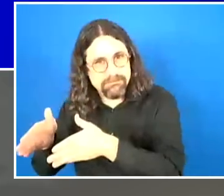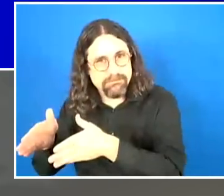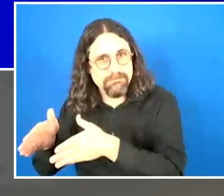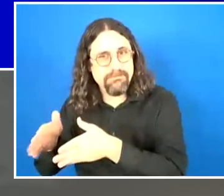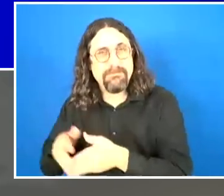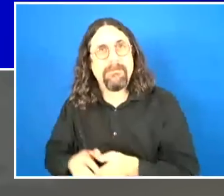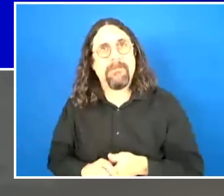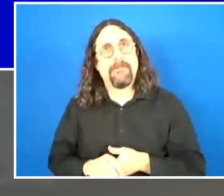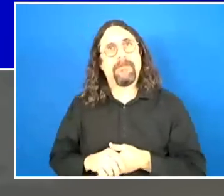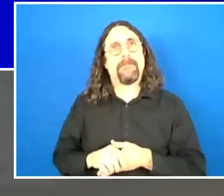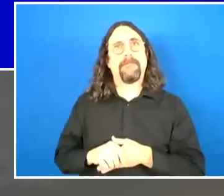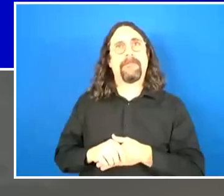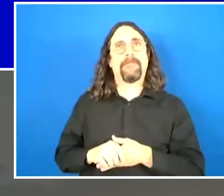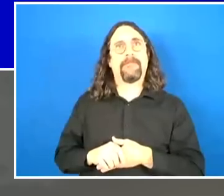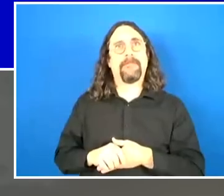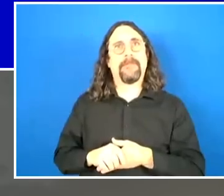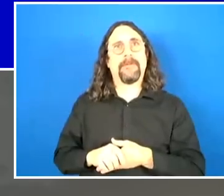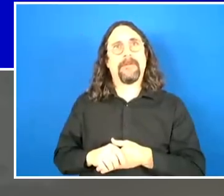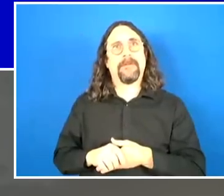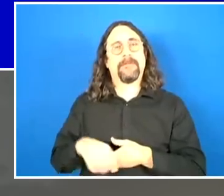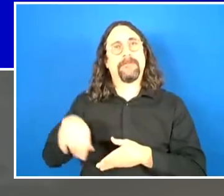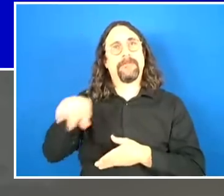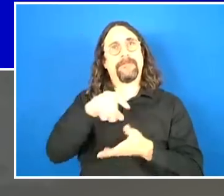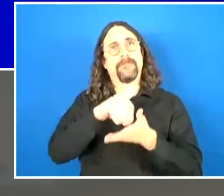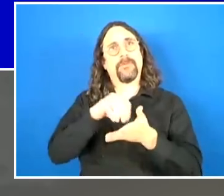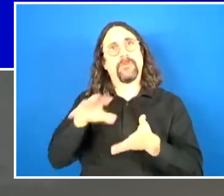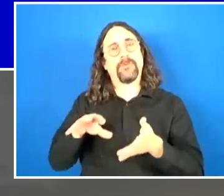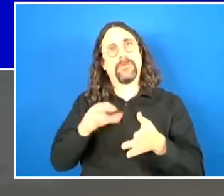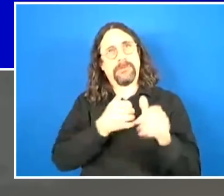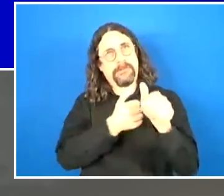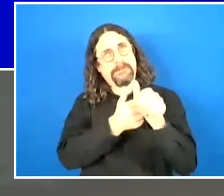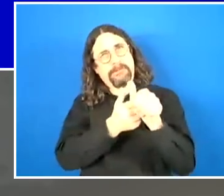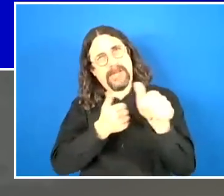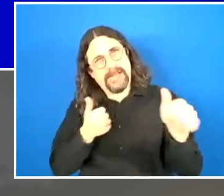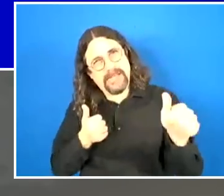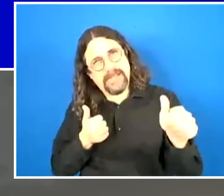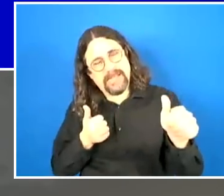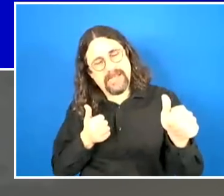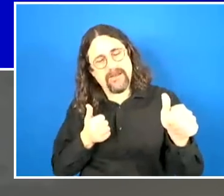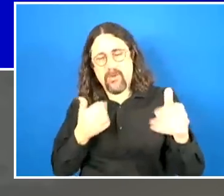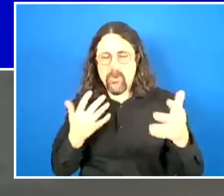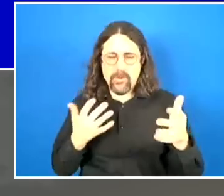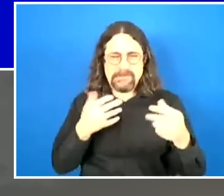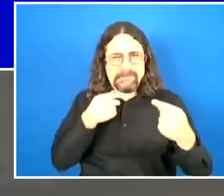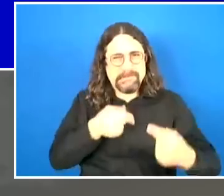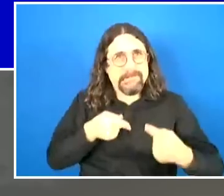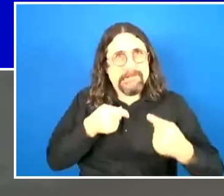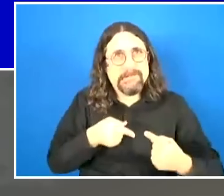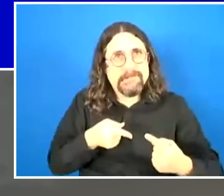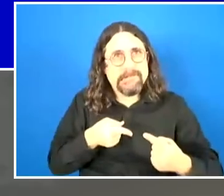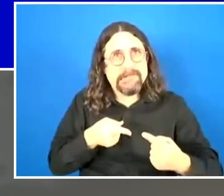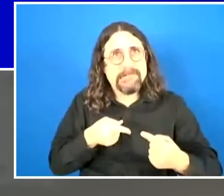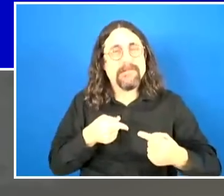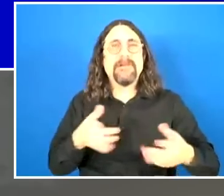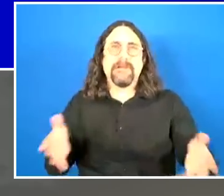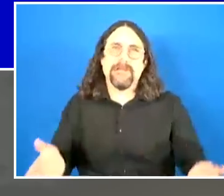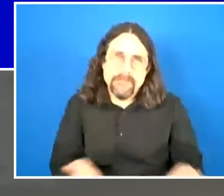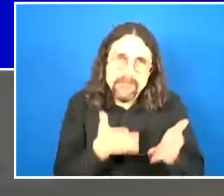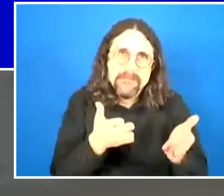ANYONE, ANY CHILD WHO NEEDSH TAT